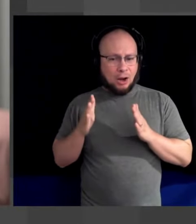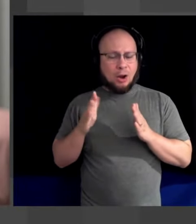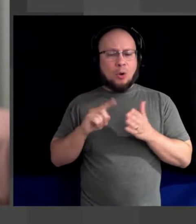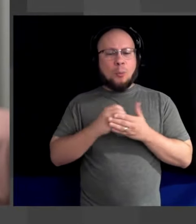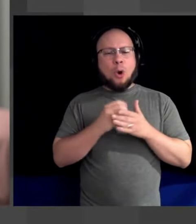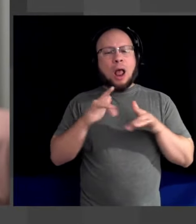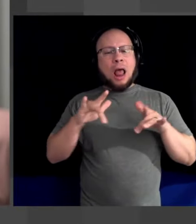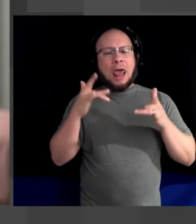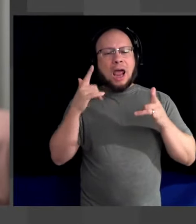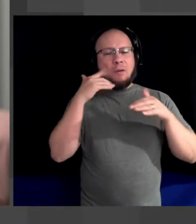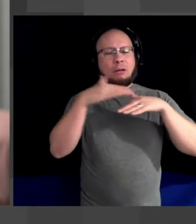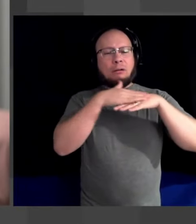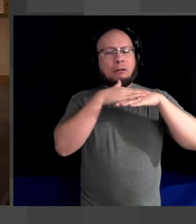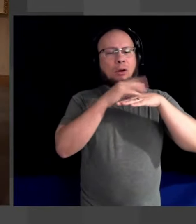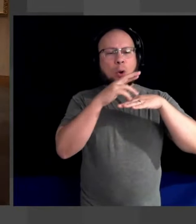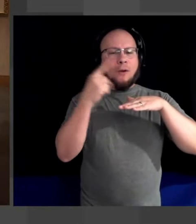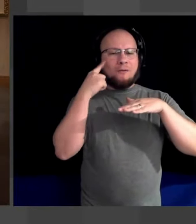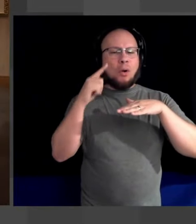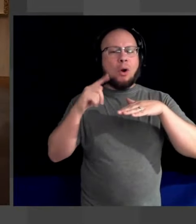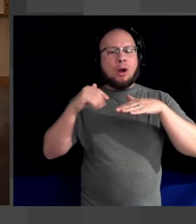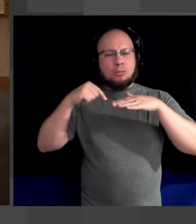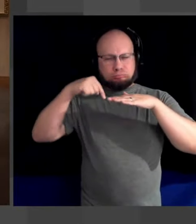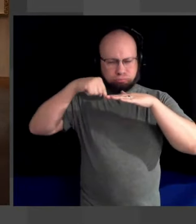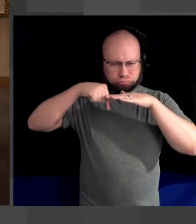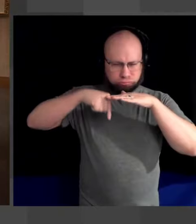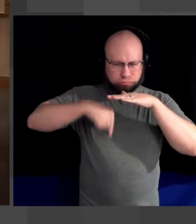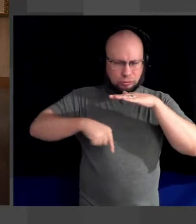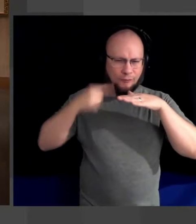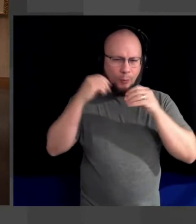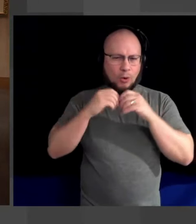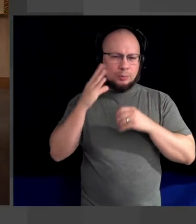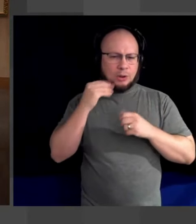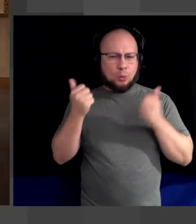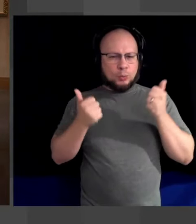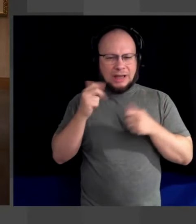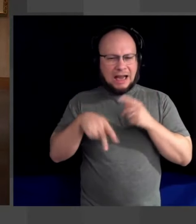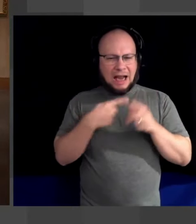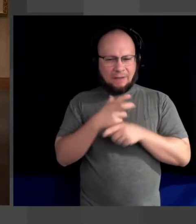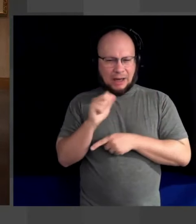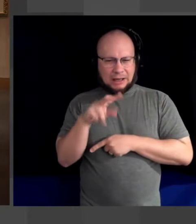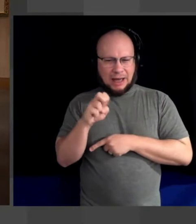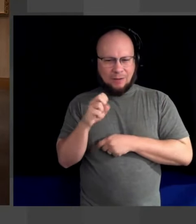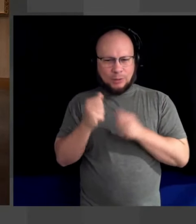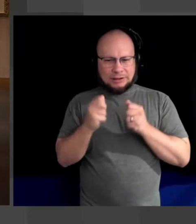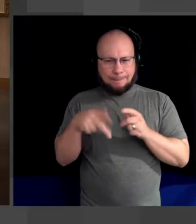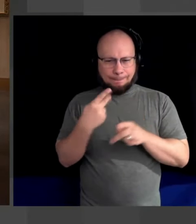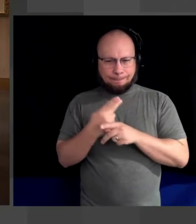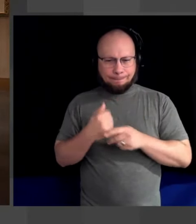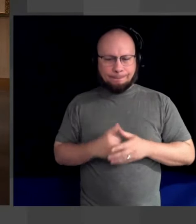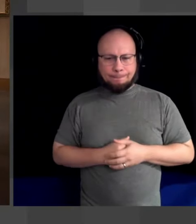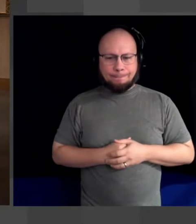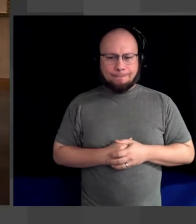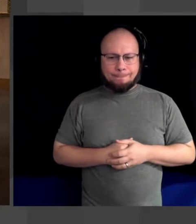HI. I'M THE PINK DIAMOND DIVA AND THIS IS MY QUESTION. ARE YOU MAKING THE CAVES MORE ADVANCED FOR OLDER PLAYERS SO THEY CAN MINE DEEP OR ARE YOU MAKING THEM MORE ACCESSIBLE AND EASIER TO NAVIGATE FOR NEWER